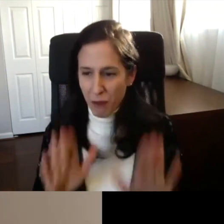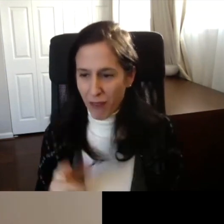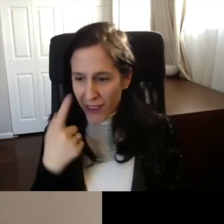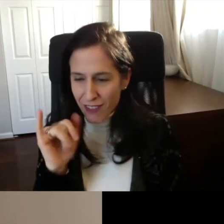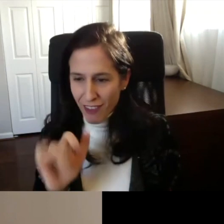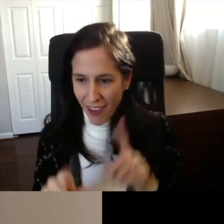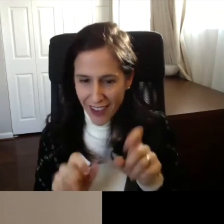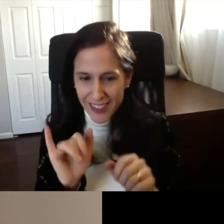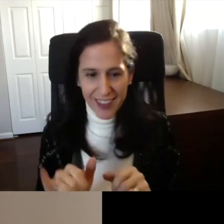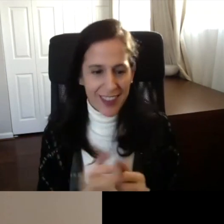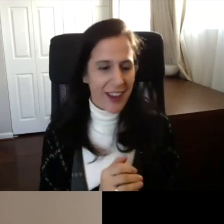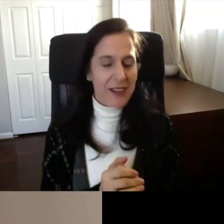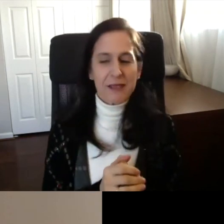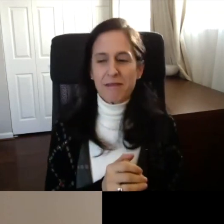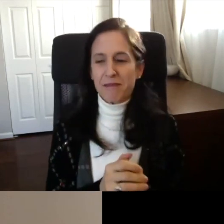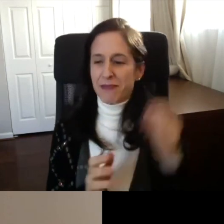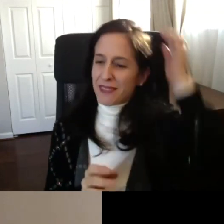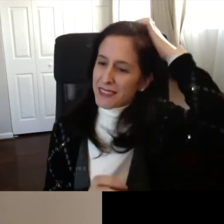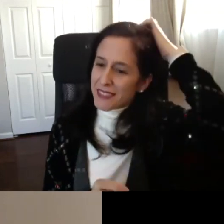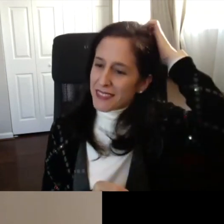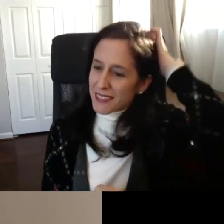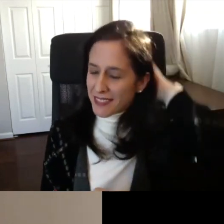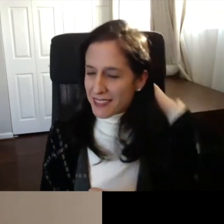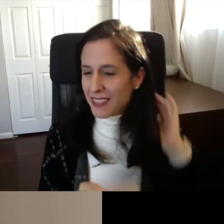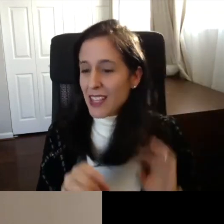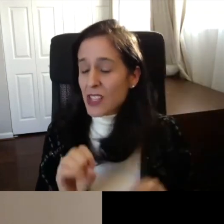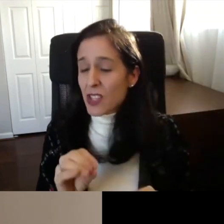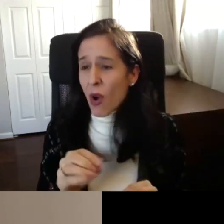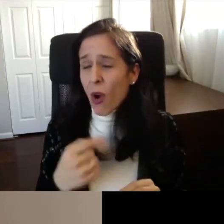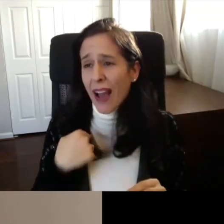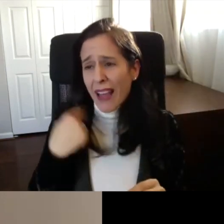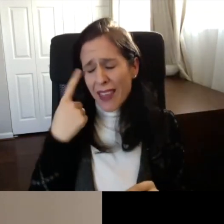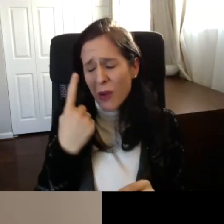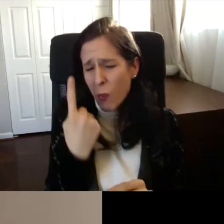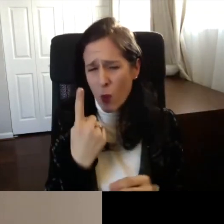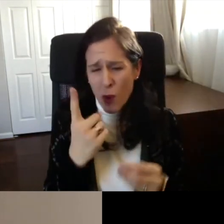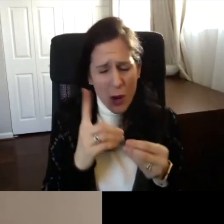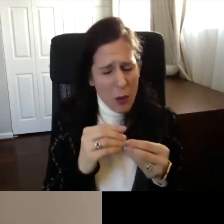yes that was wonderful thank you i had the same one question